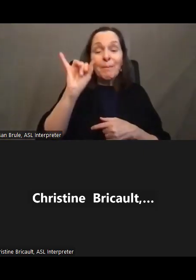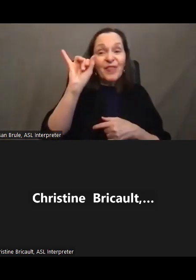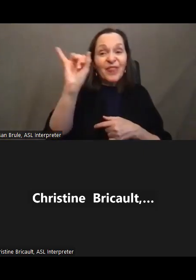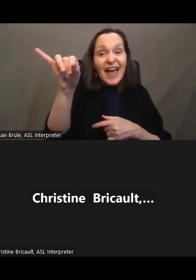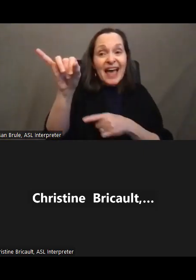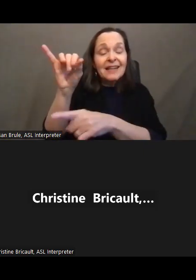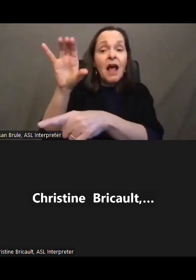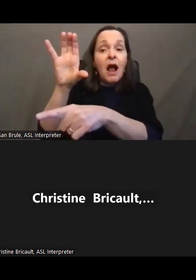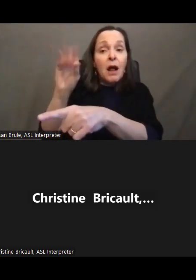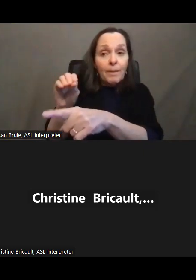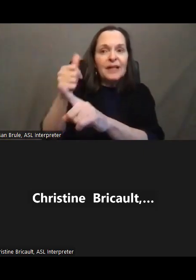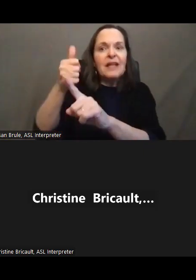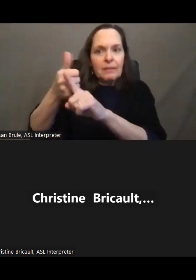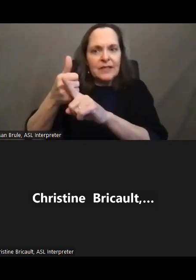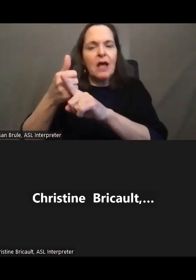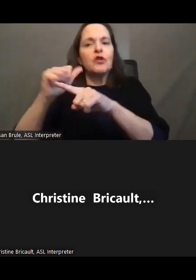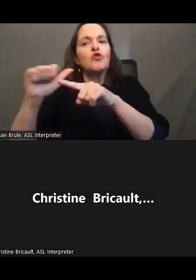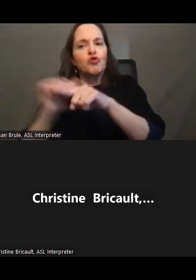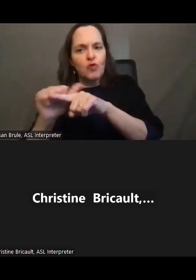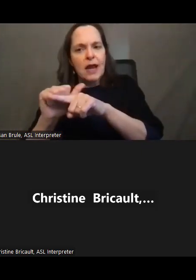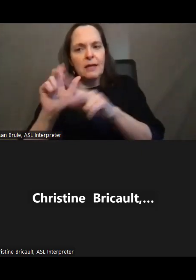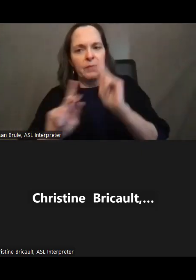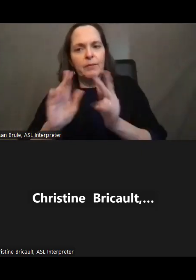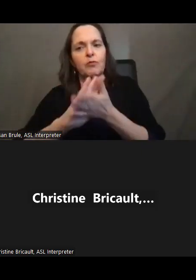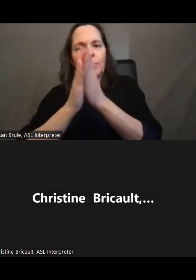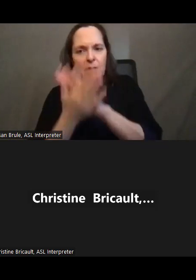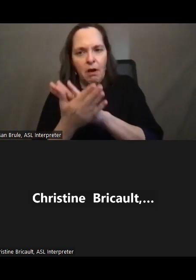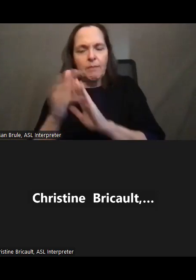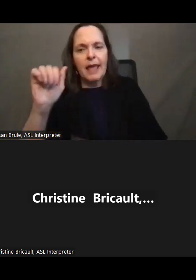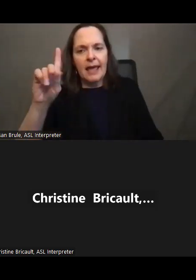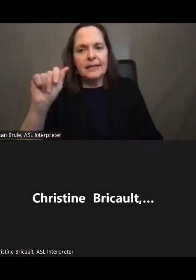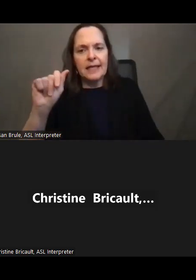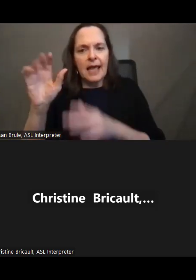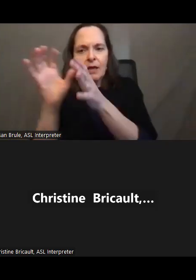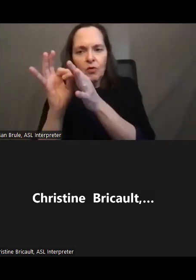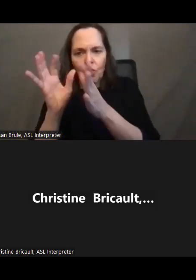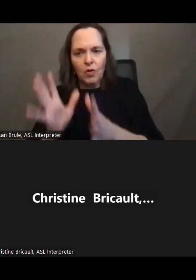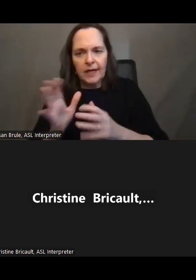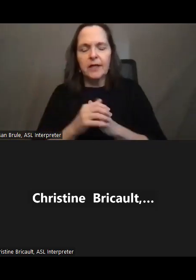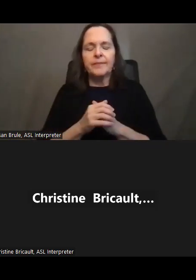If an ADA Coordinator is not sort of fulfilling their responsibilities, I